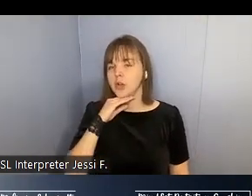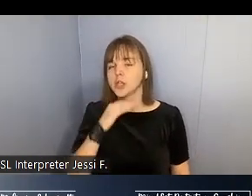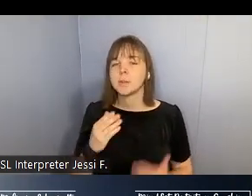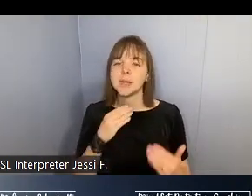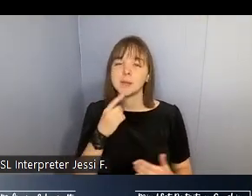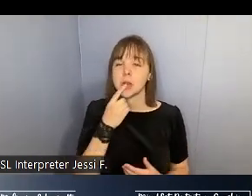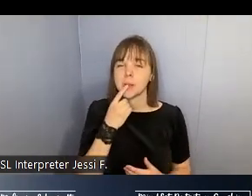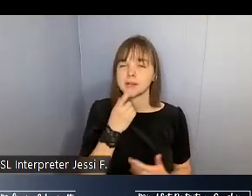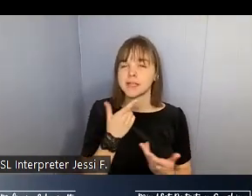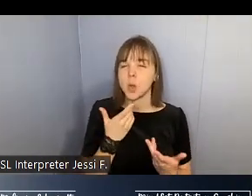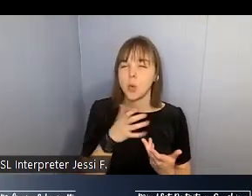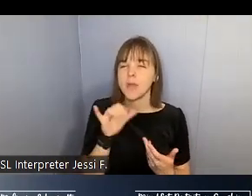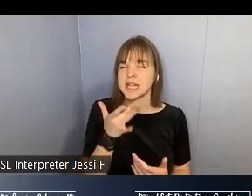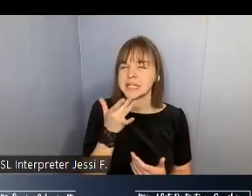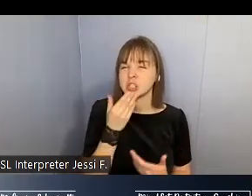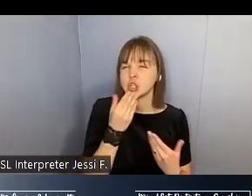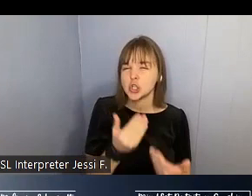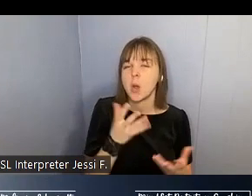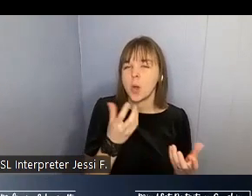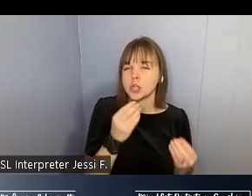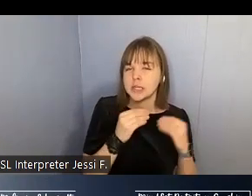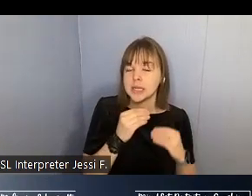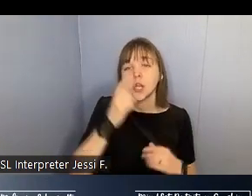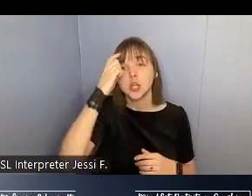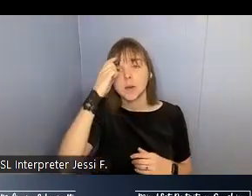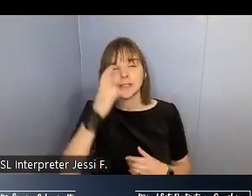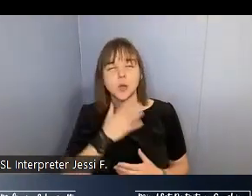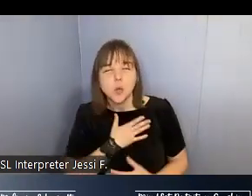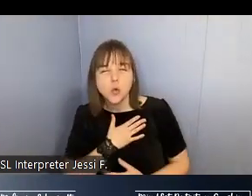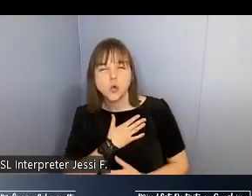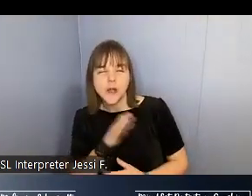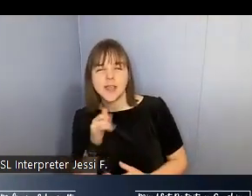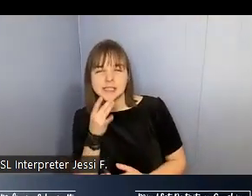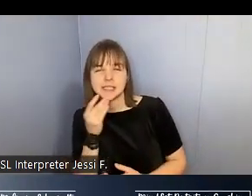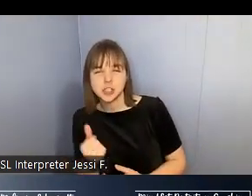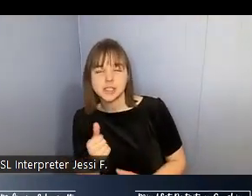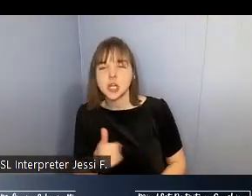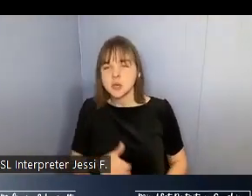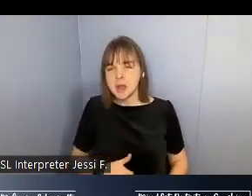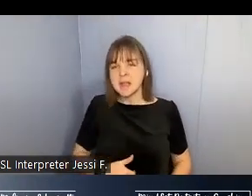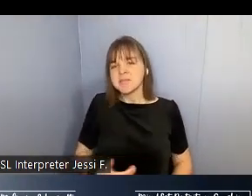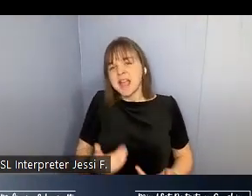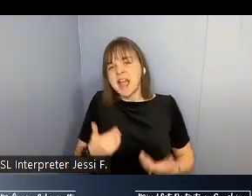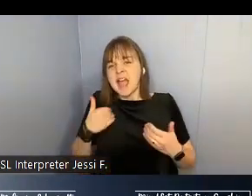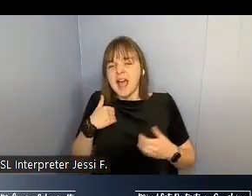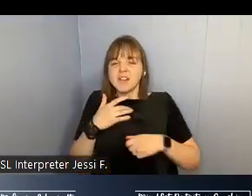and maybe your brain definitely wants a little more. And even in your belly, you could go a little bit more. But if you stop now, you're going